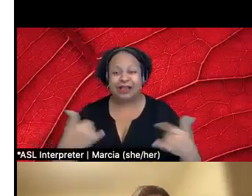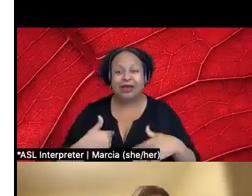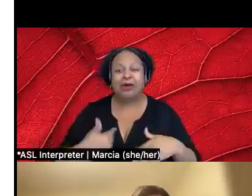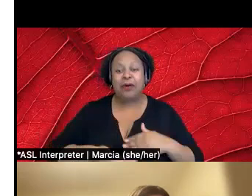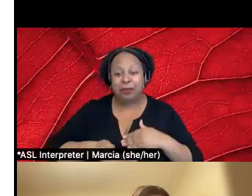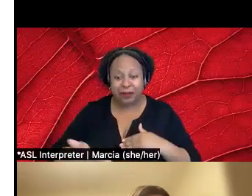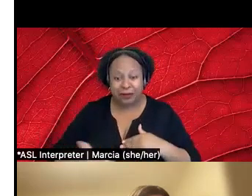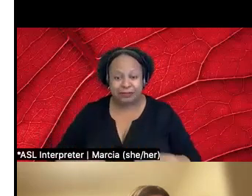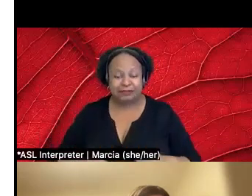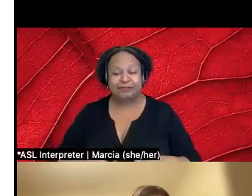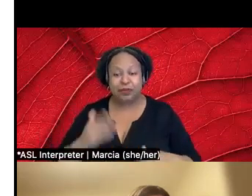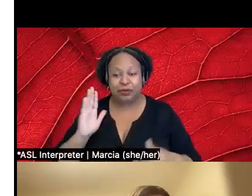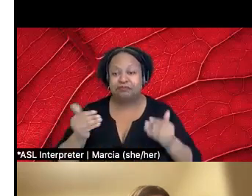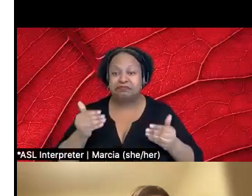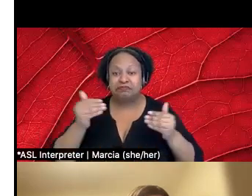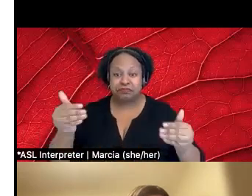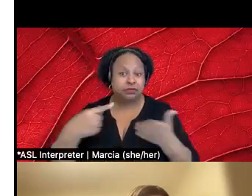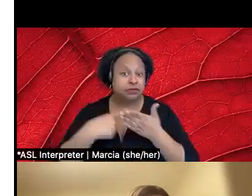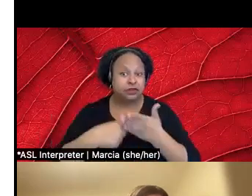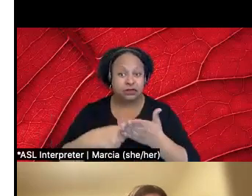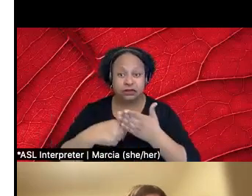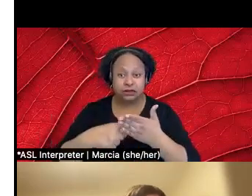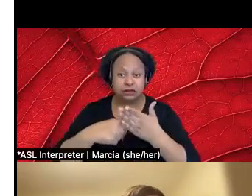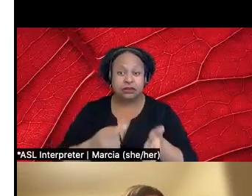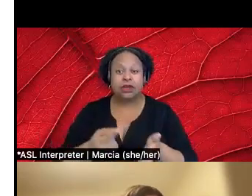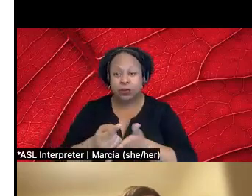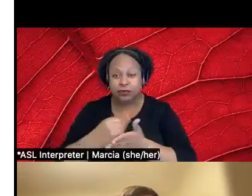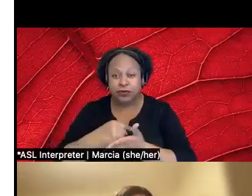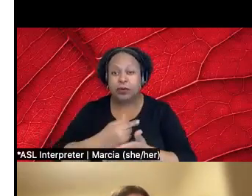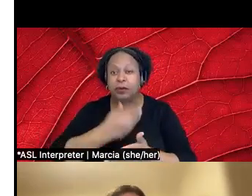So, we are going to be discussing a review of some best practices around